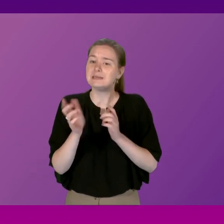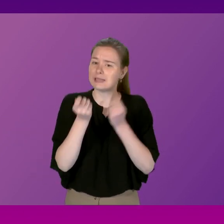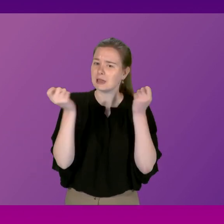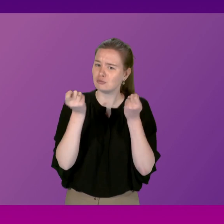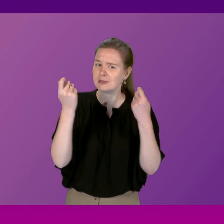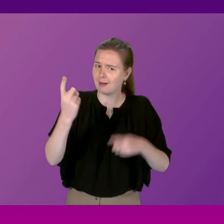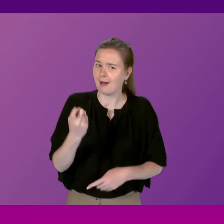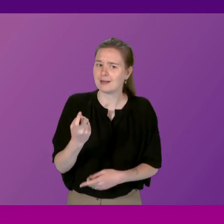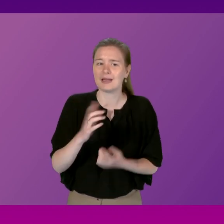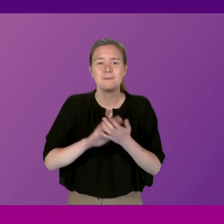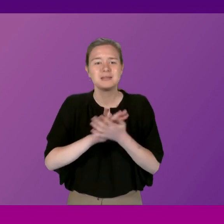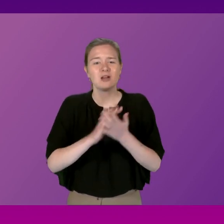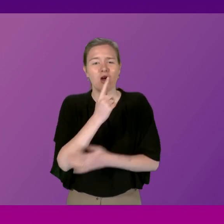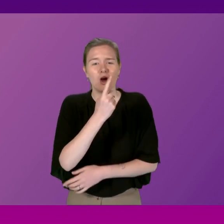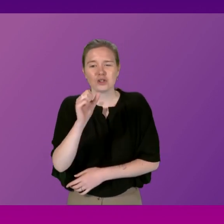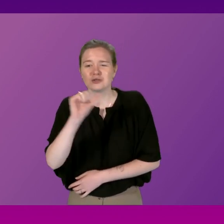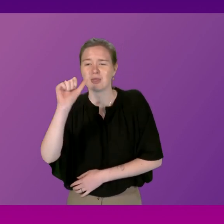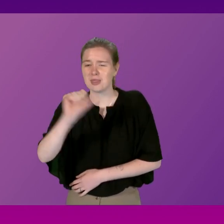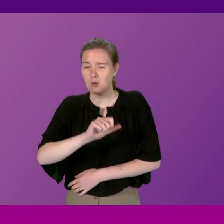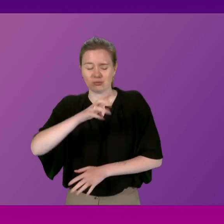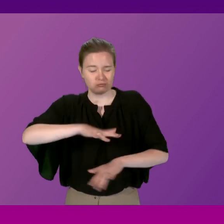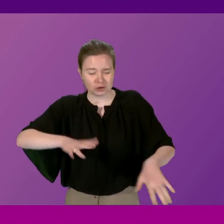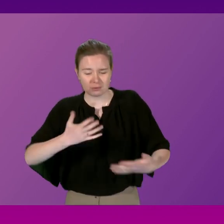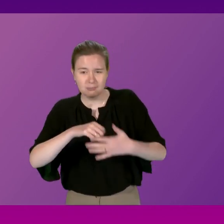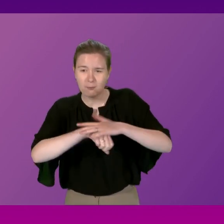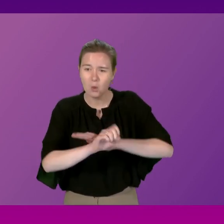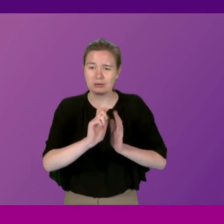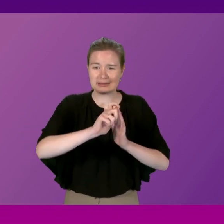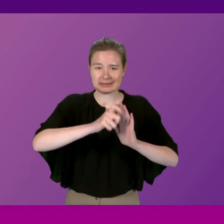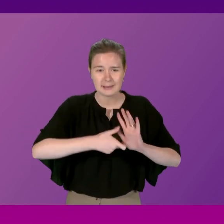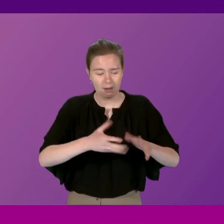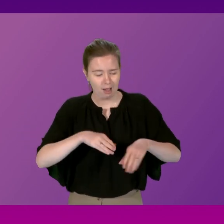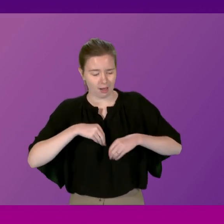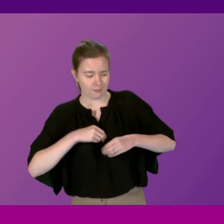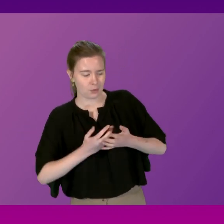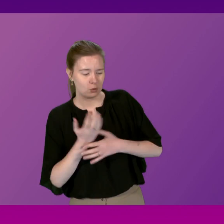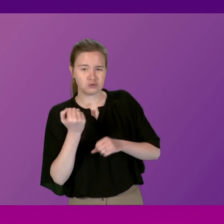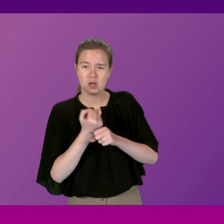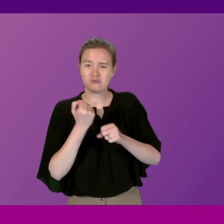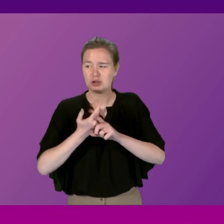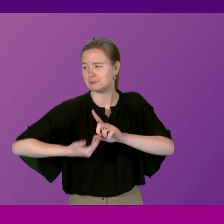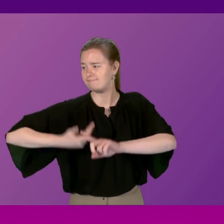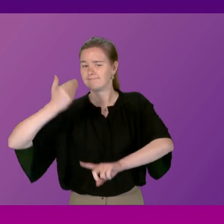it is hundreds of thousands of children who were born with disabilities and would not